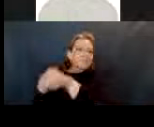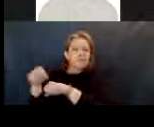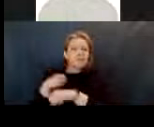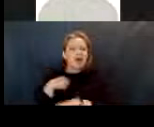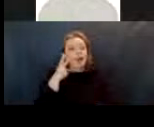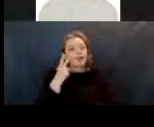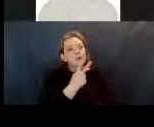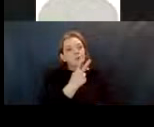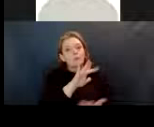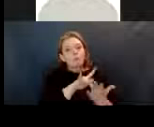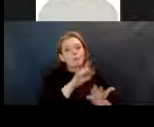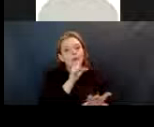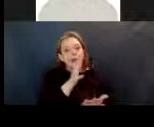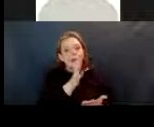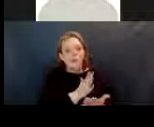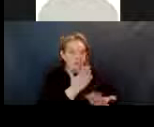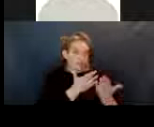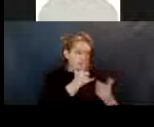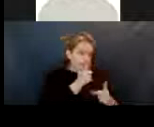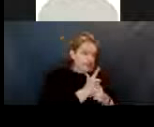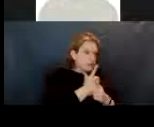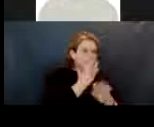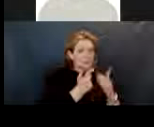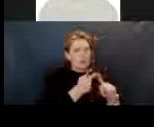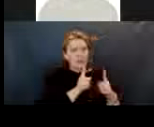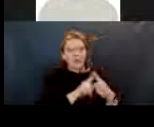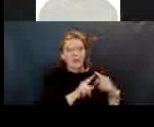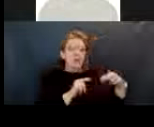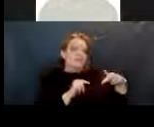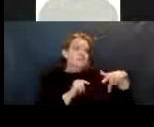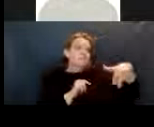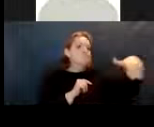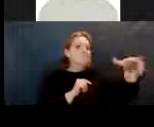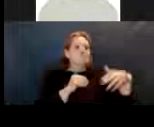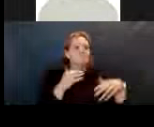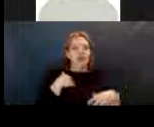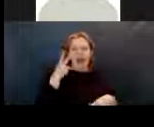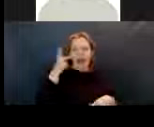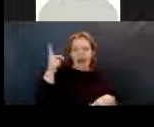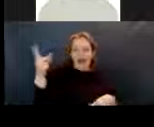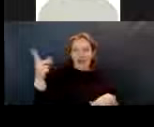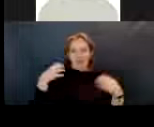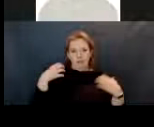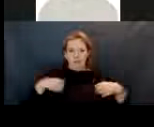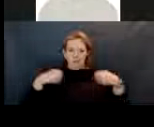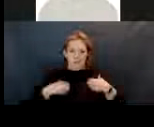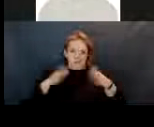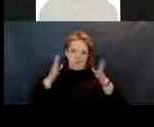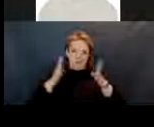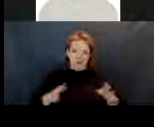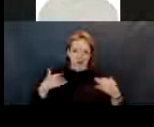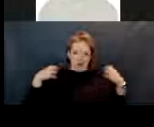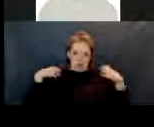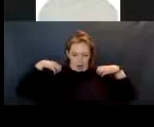There was a seasoned outdoorsman, backpack strapped tight, and with that backpack bulge,